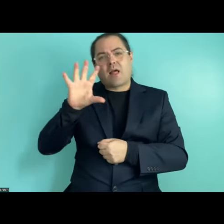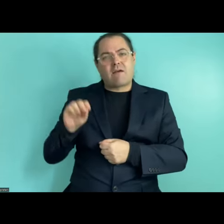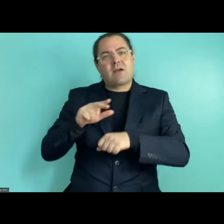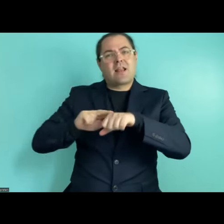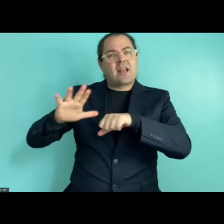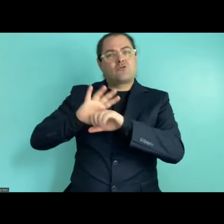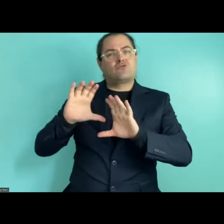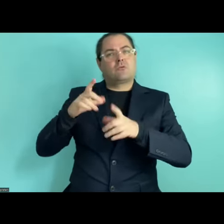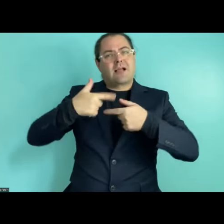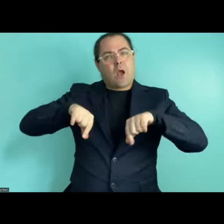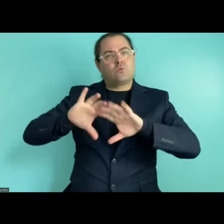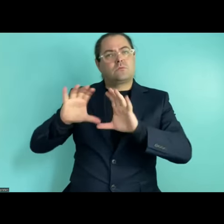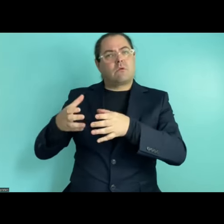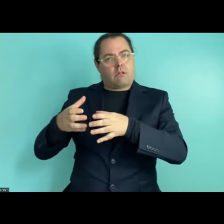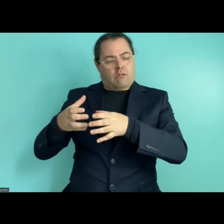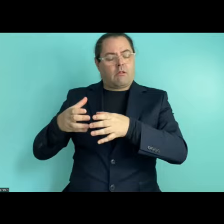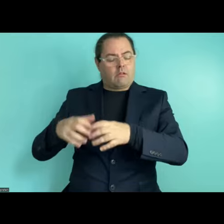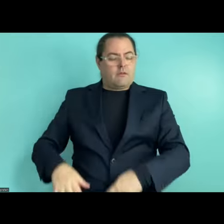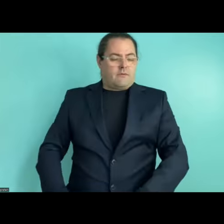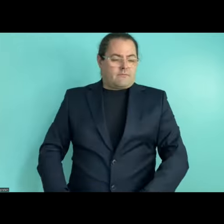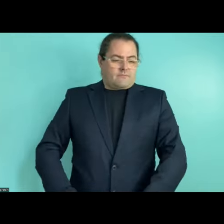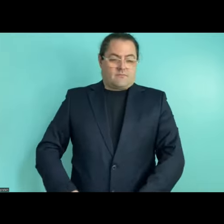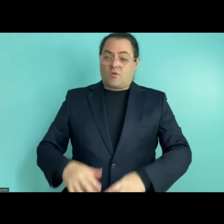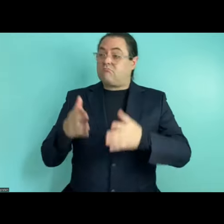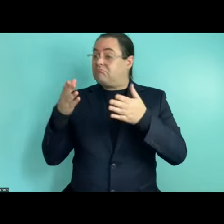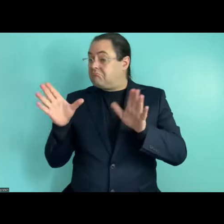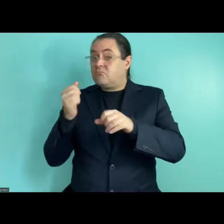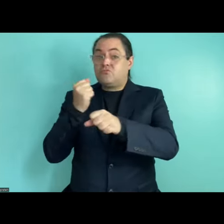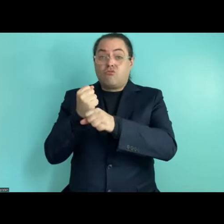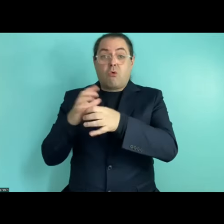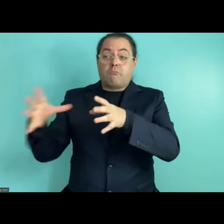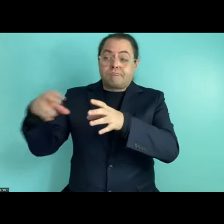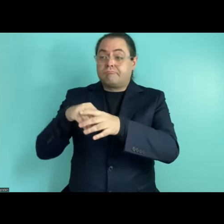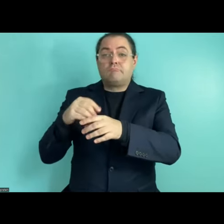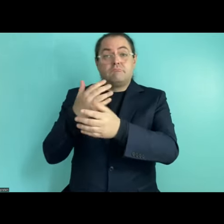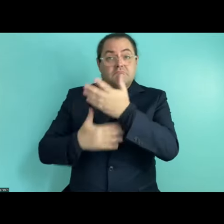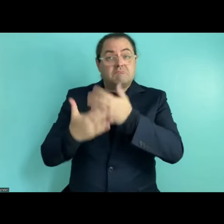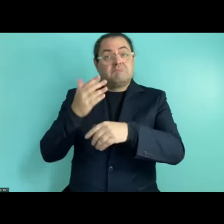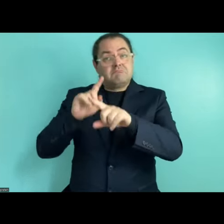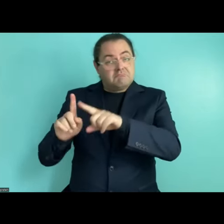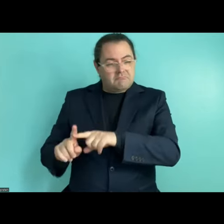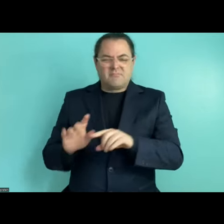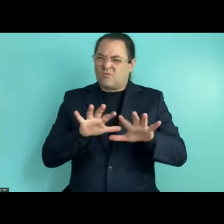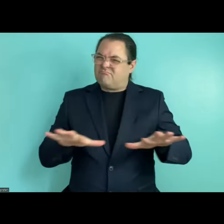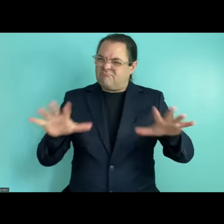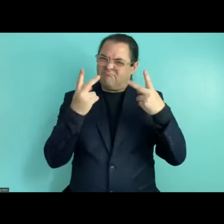of opening up, inclusive jobs through training. 15:48:08 But Lastly, one of the other projects